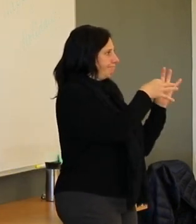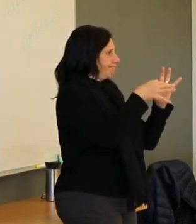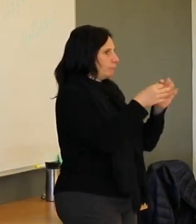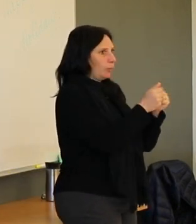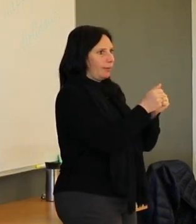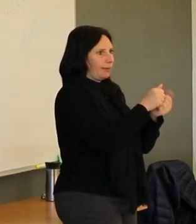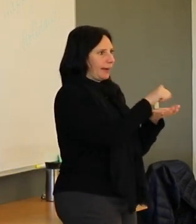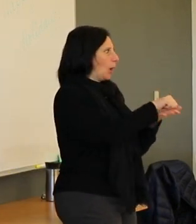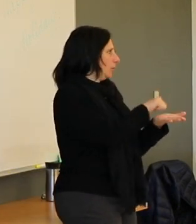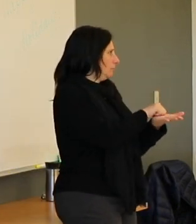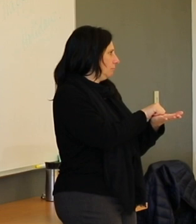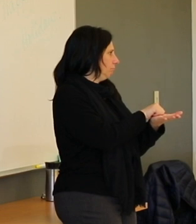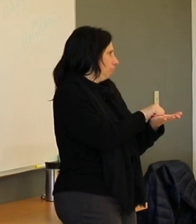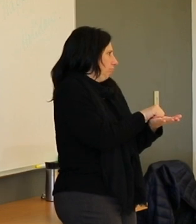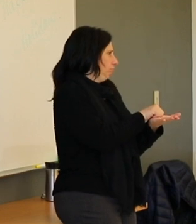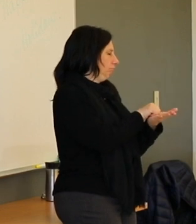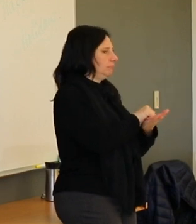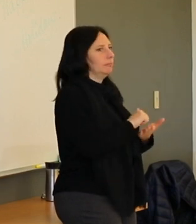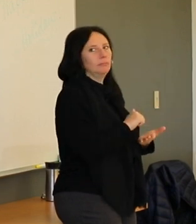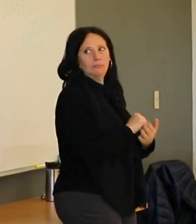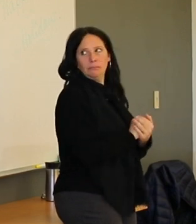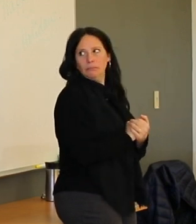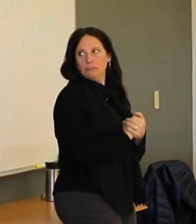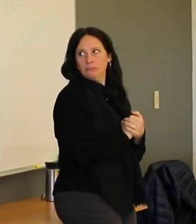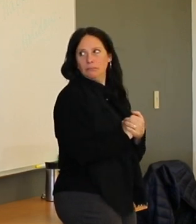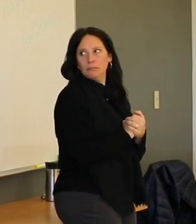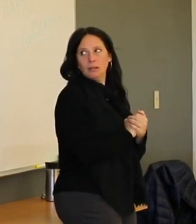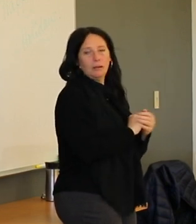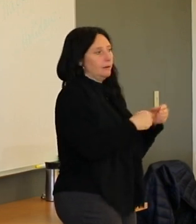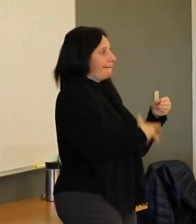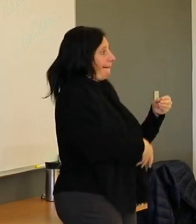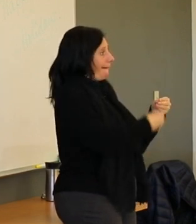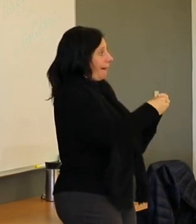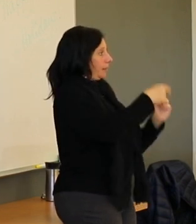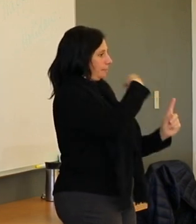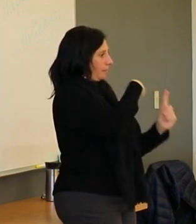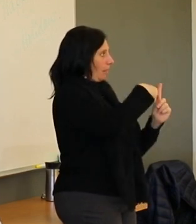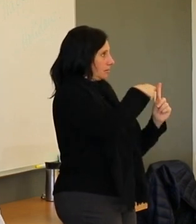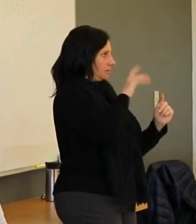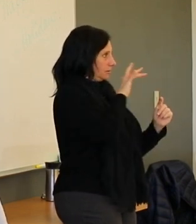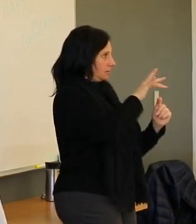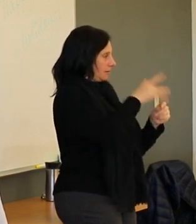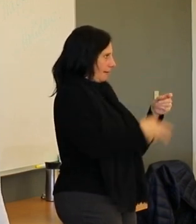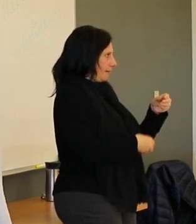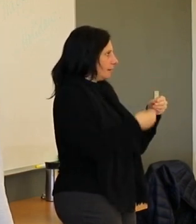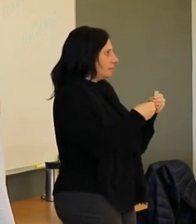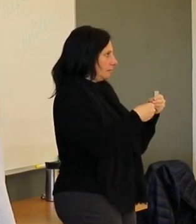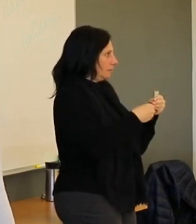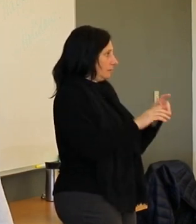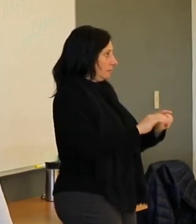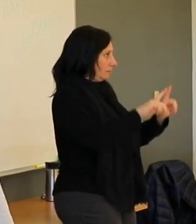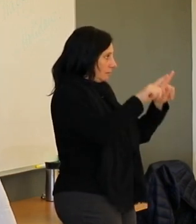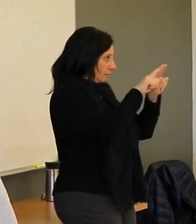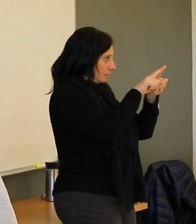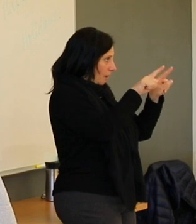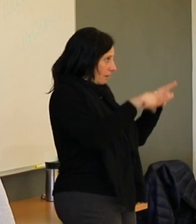Okay I'm going to do is hit a plus sign to add. This box is going to come up and you can see all right